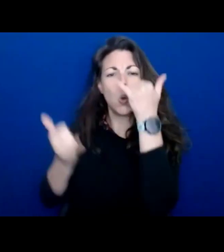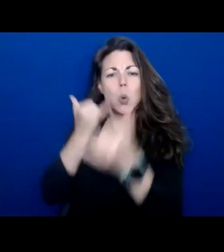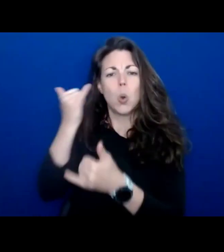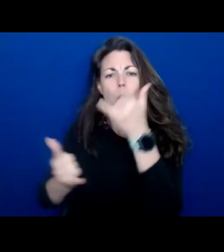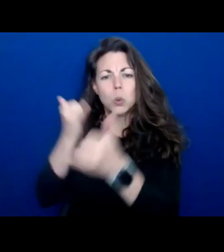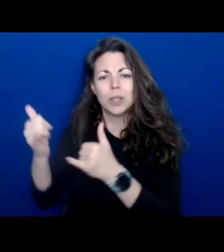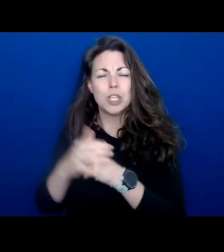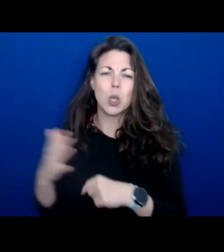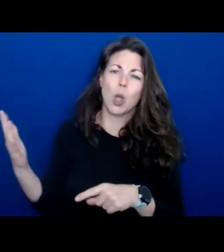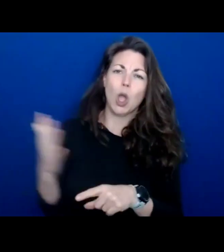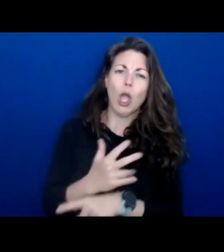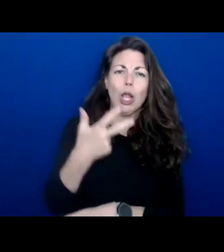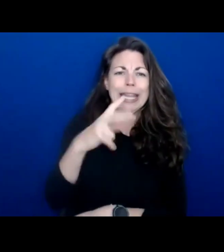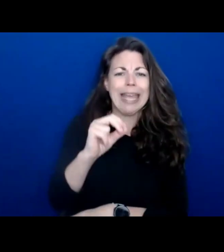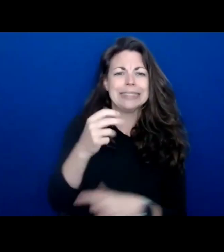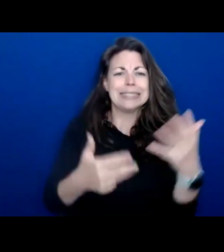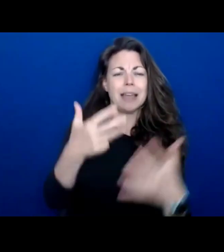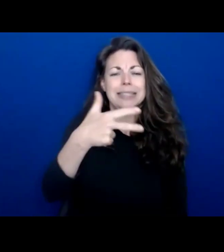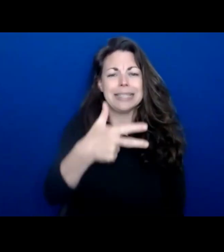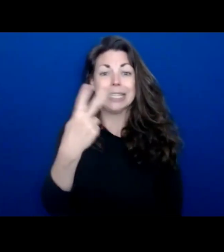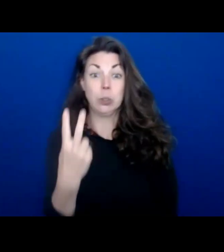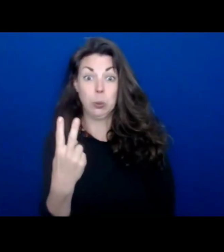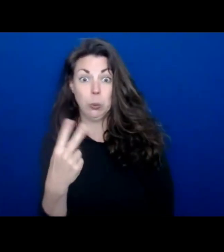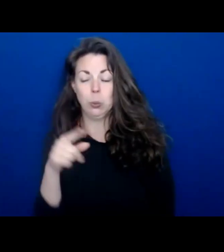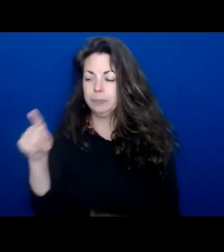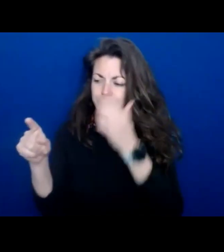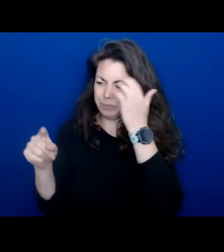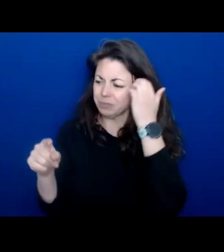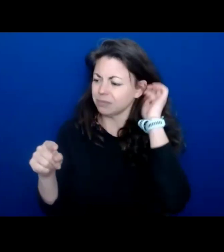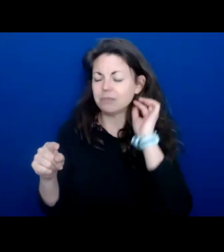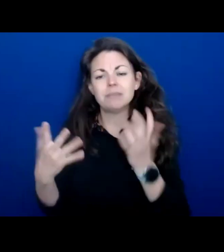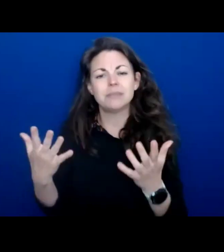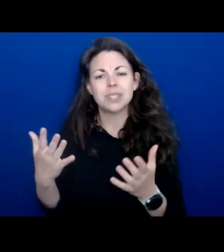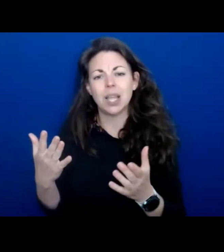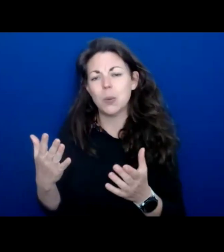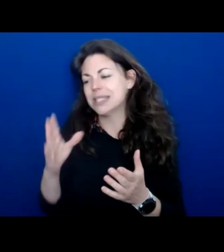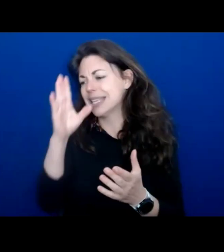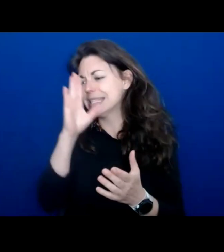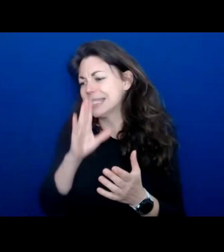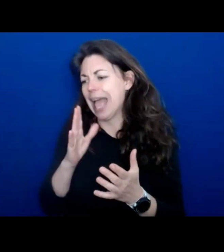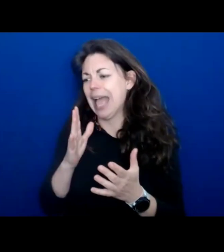It was about 1982. And it was one of these really sad, pathetic telethons where they